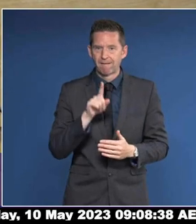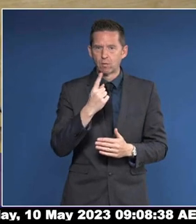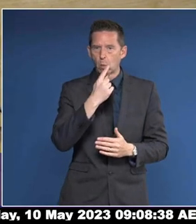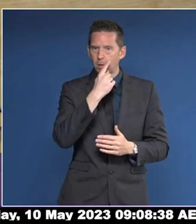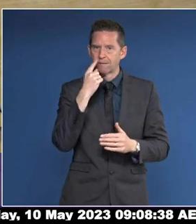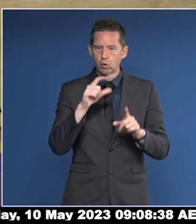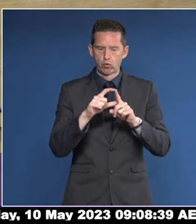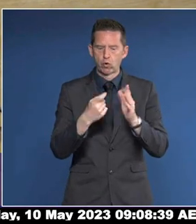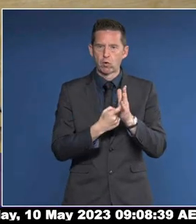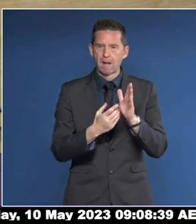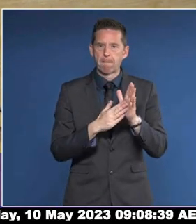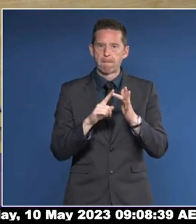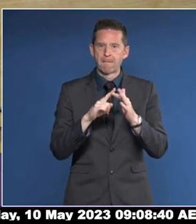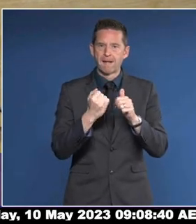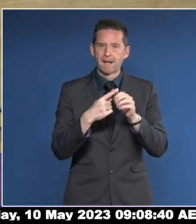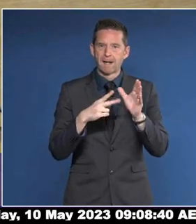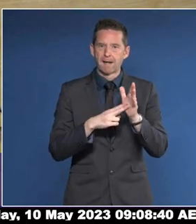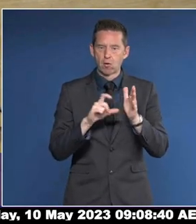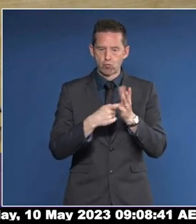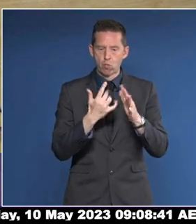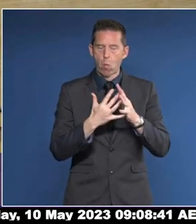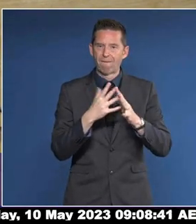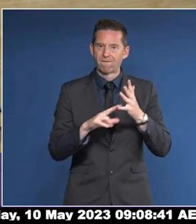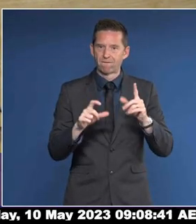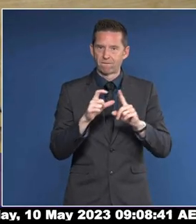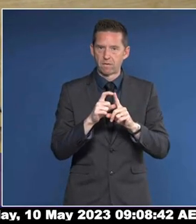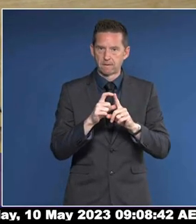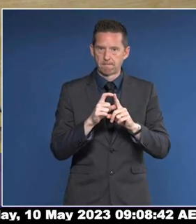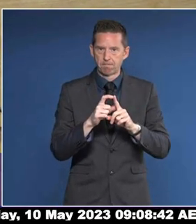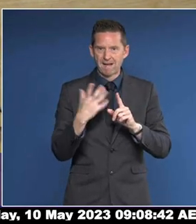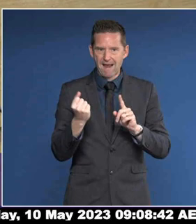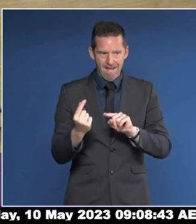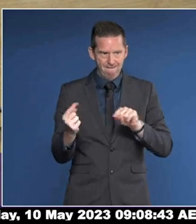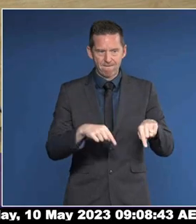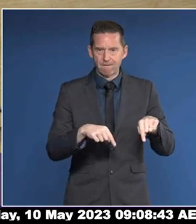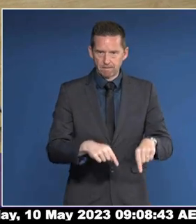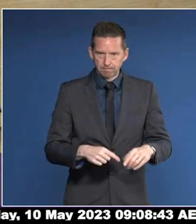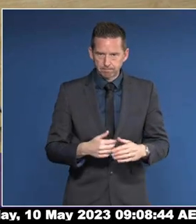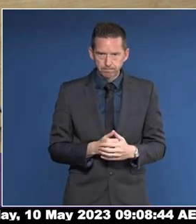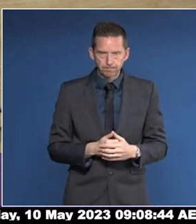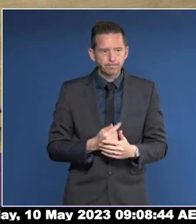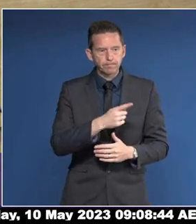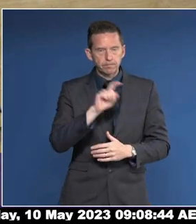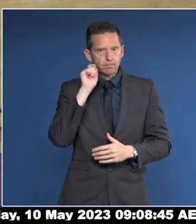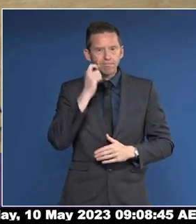You can see she's here with us in the hearing room and I understand will take an affirmation. Thank you, Dr Crawford.